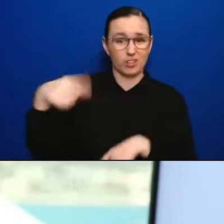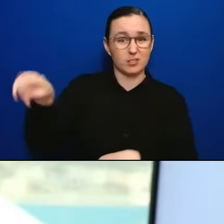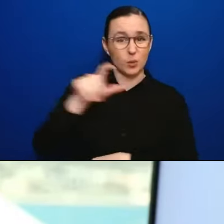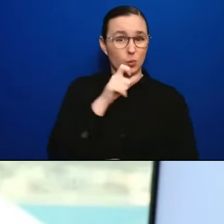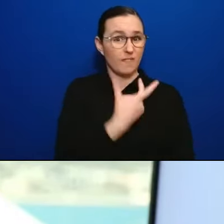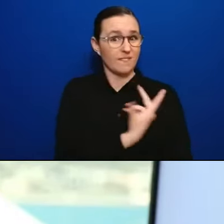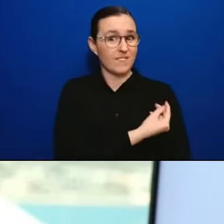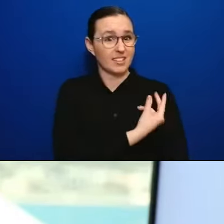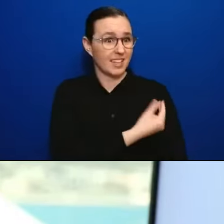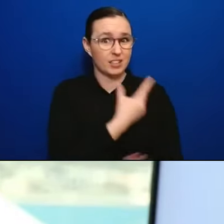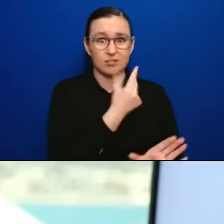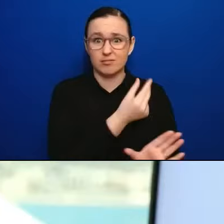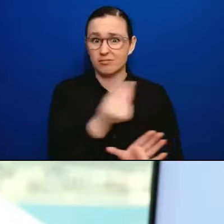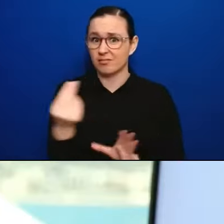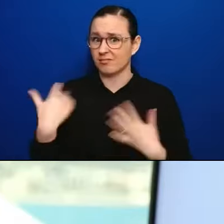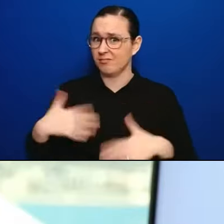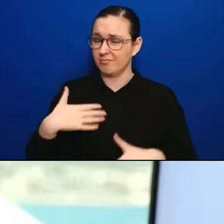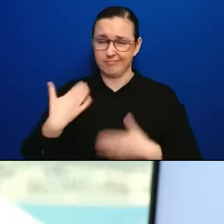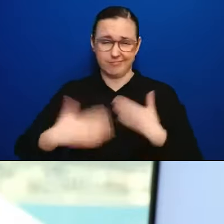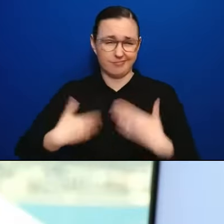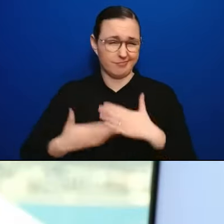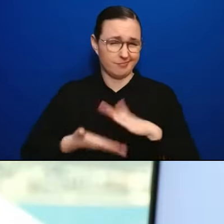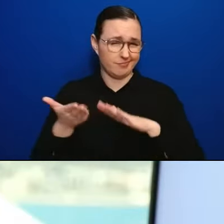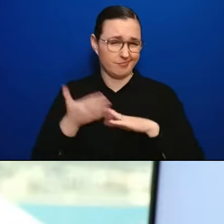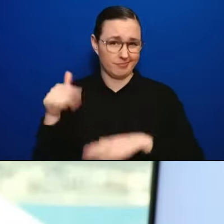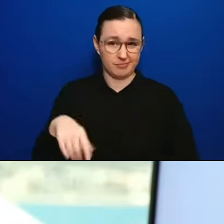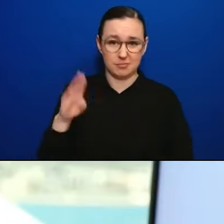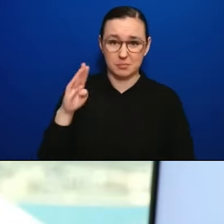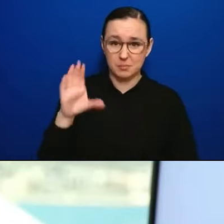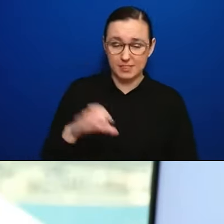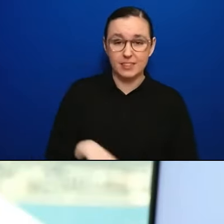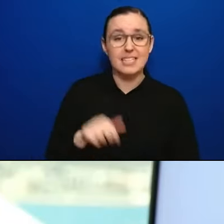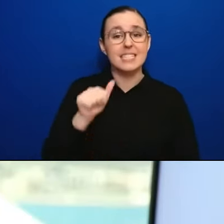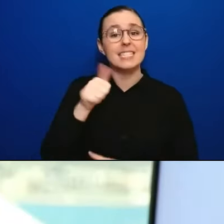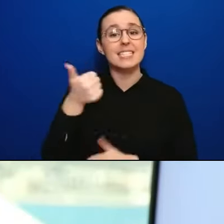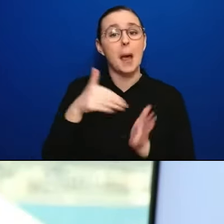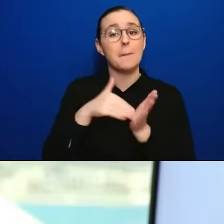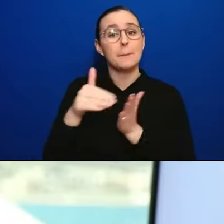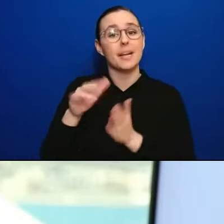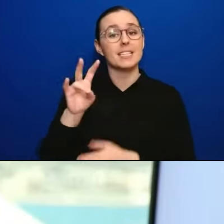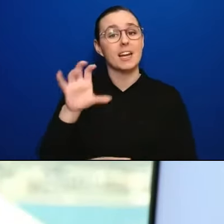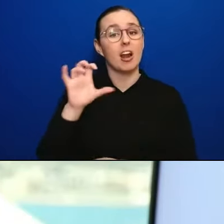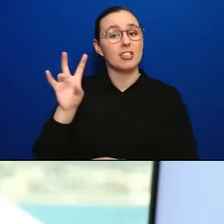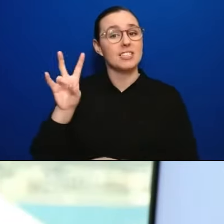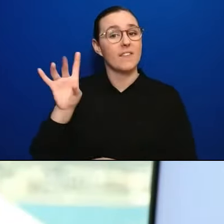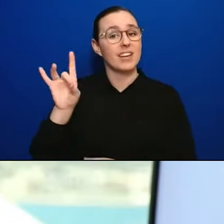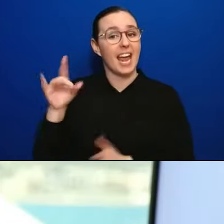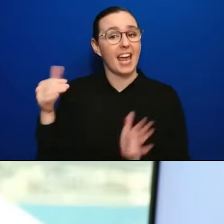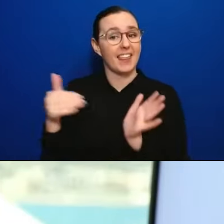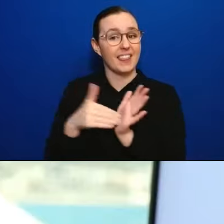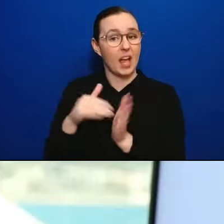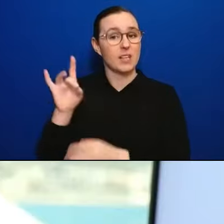talking about the continuing and extraordinary efforts of our vaccination campaign across